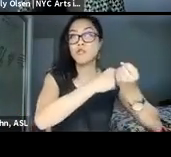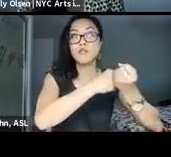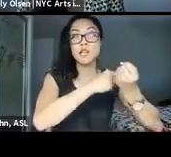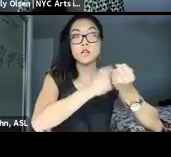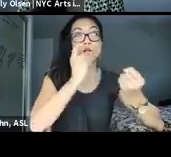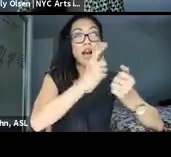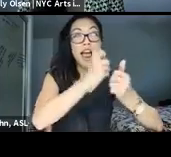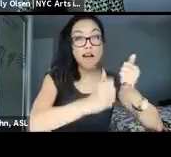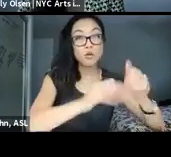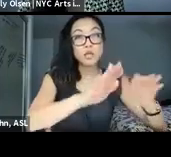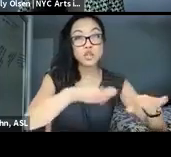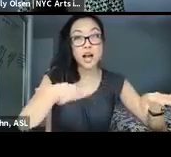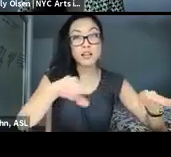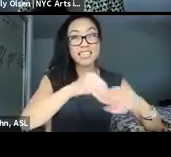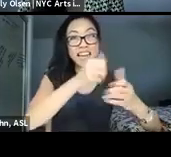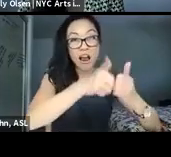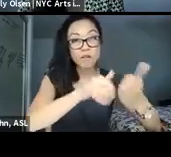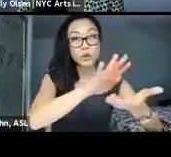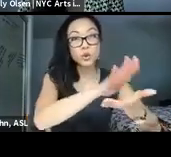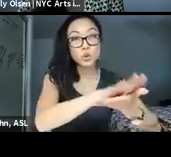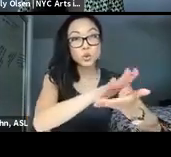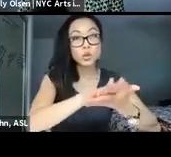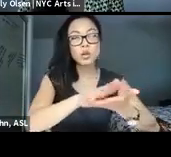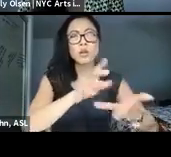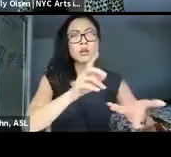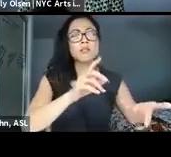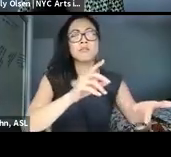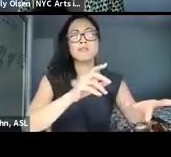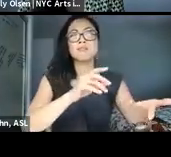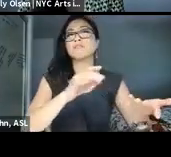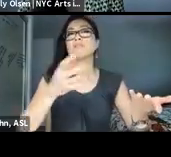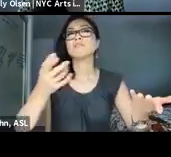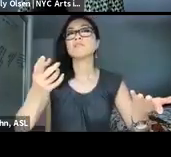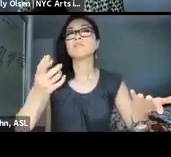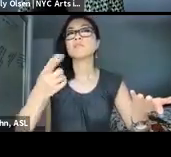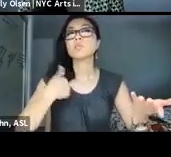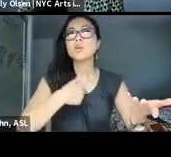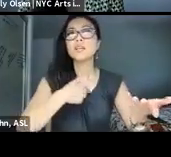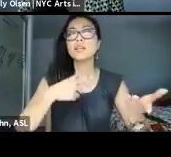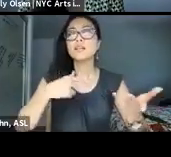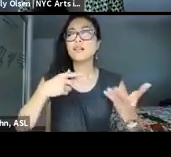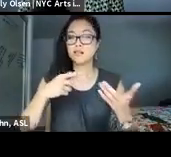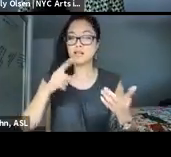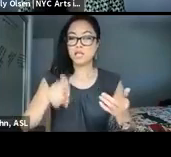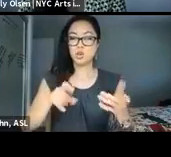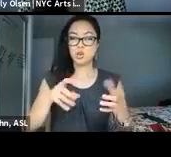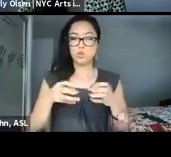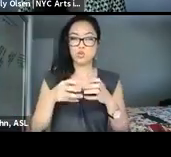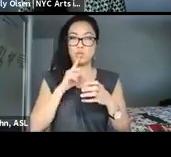what has worked now and what we need to continue to do more of is work in the coalition-based